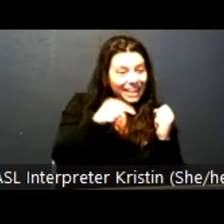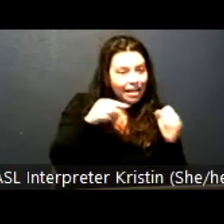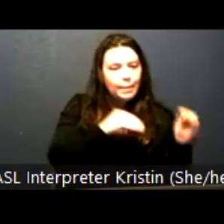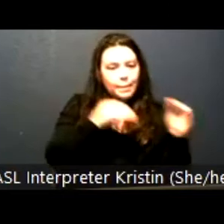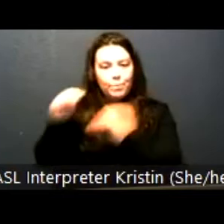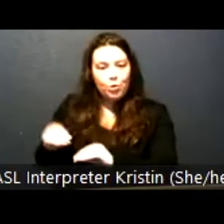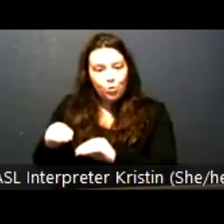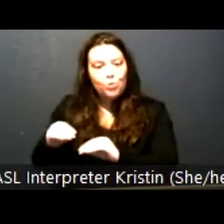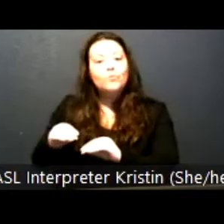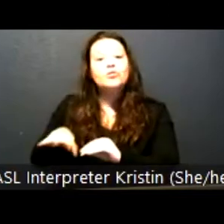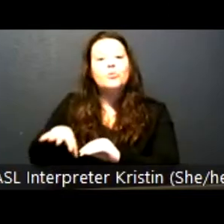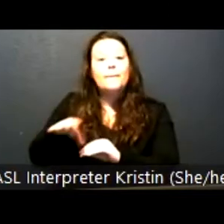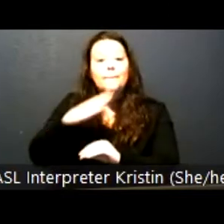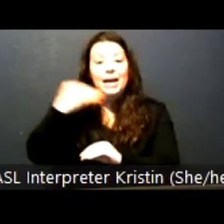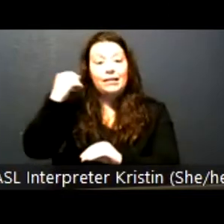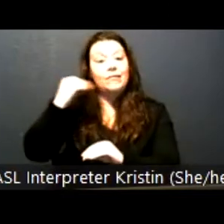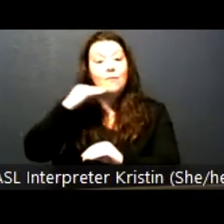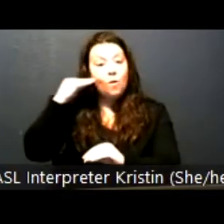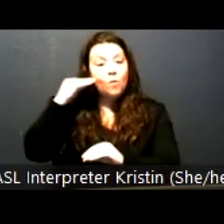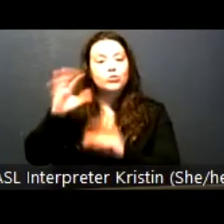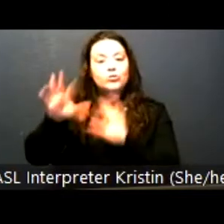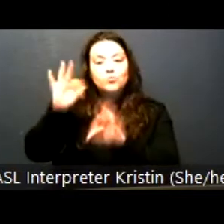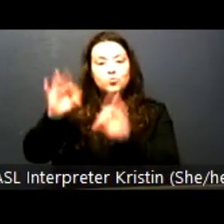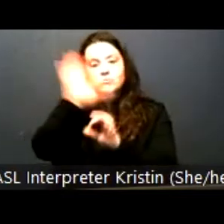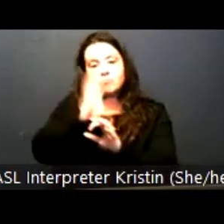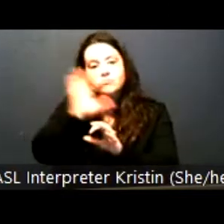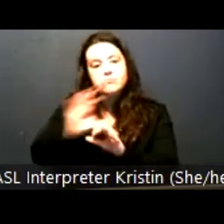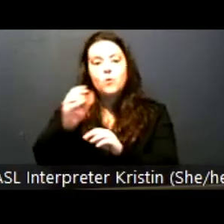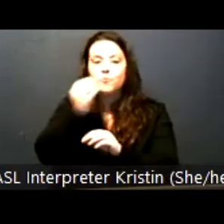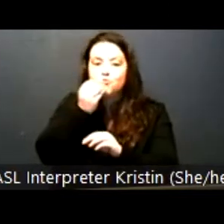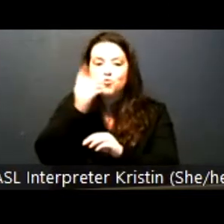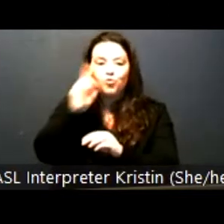Erika: Incredible, so are all of these different colors on the map different birds and their travel routes?